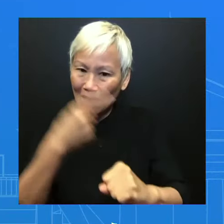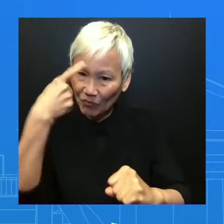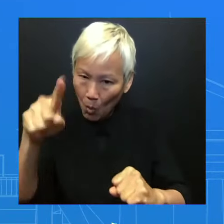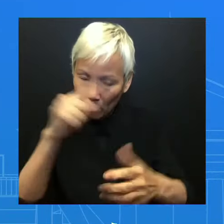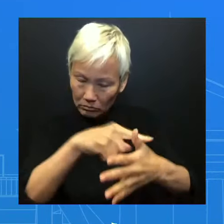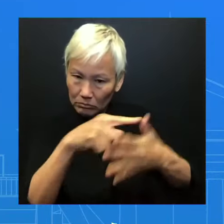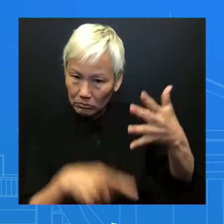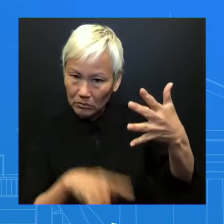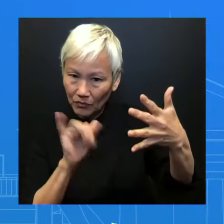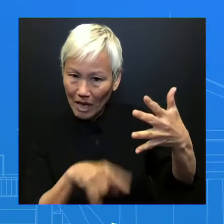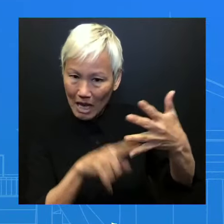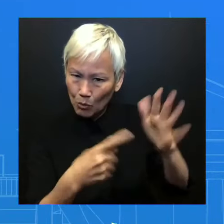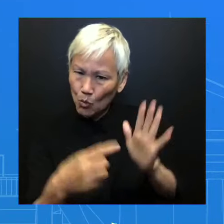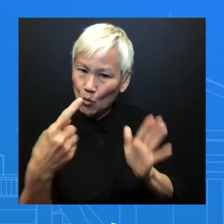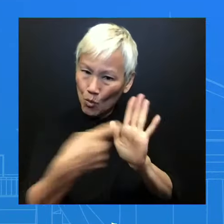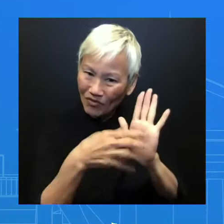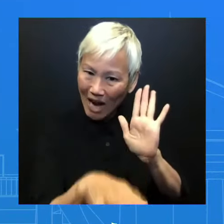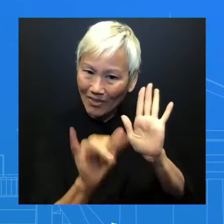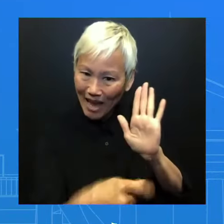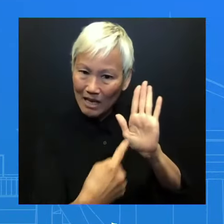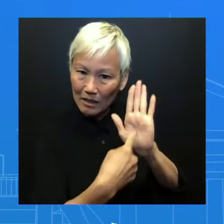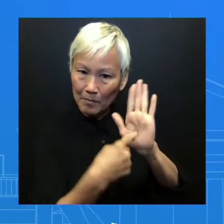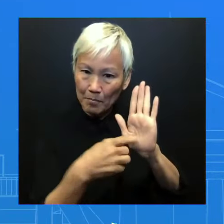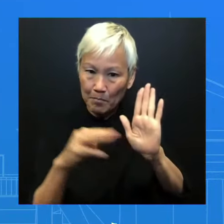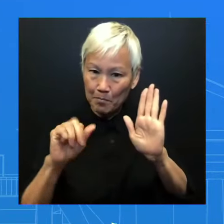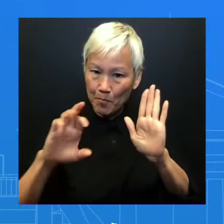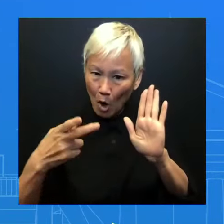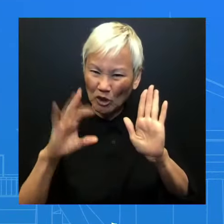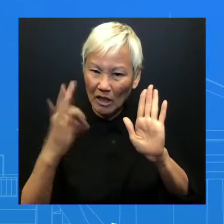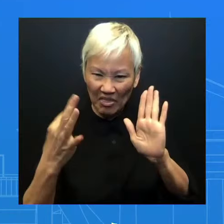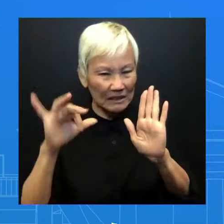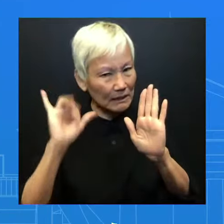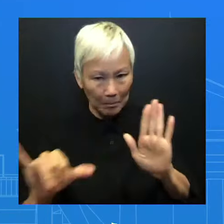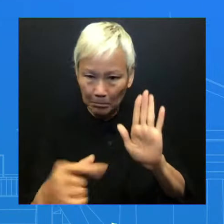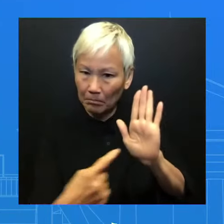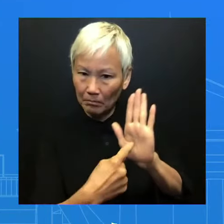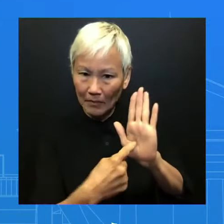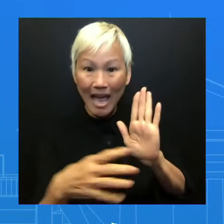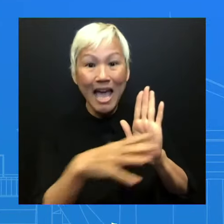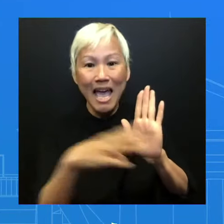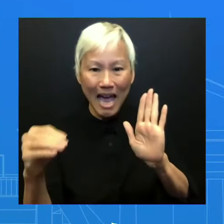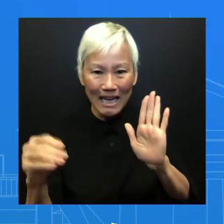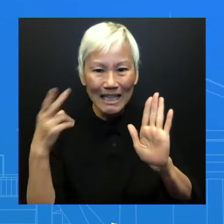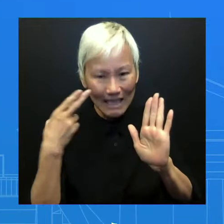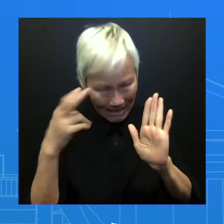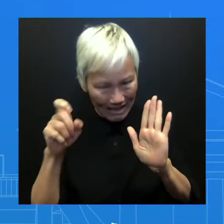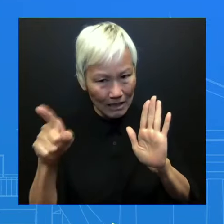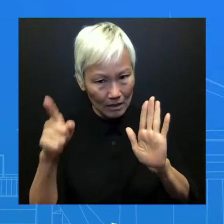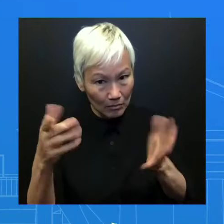He's fighting against a proposal that take away healthcare and increasingly put people in poverty --